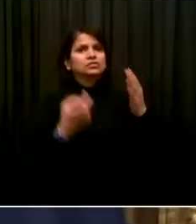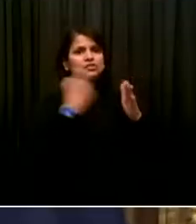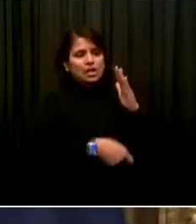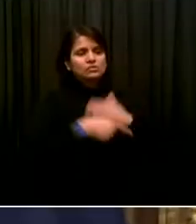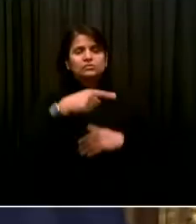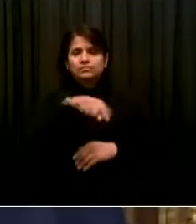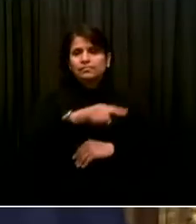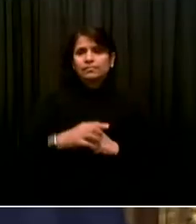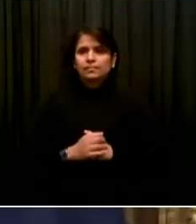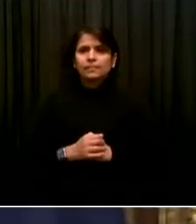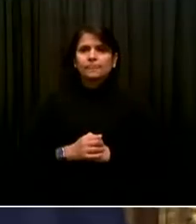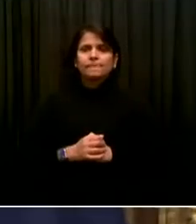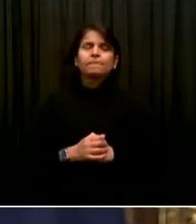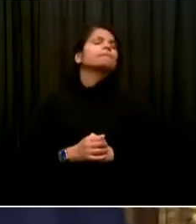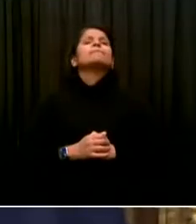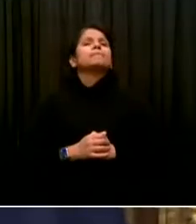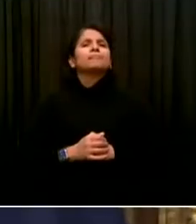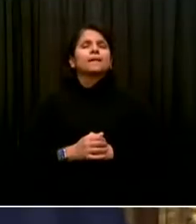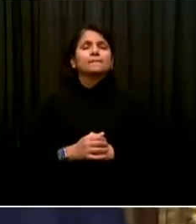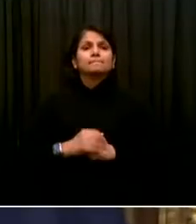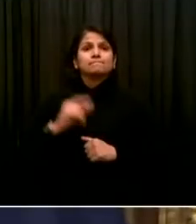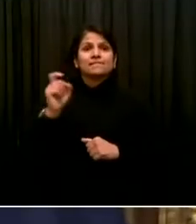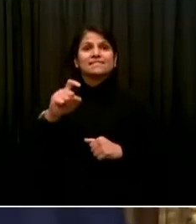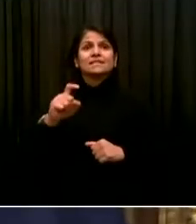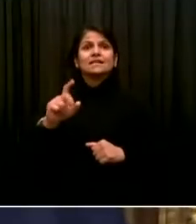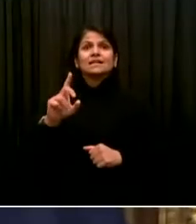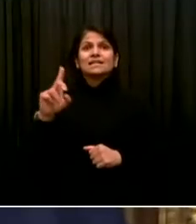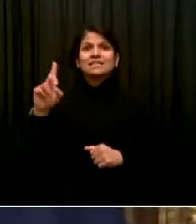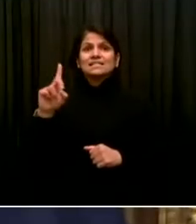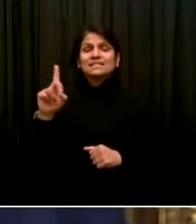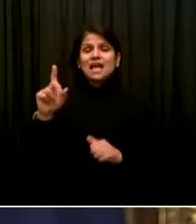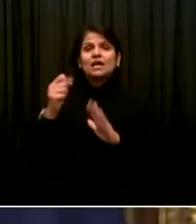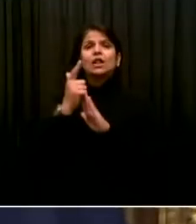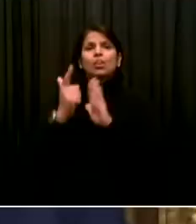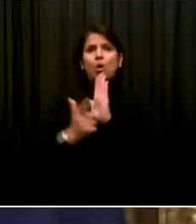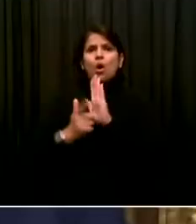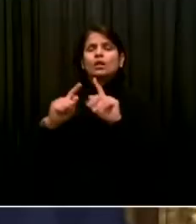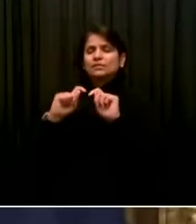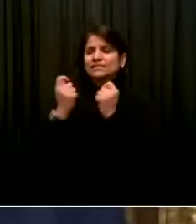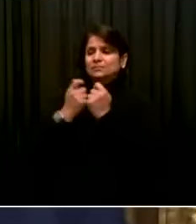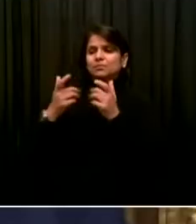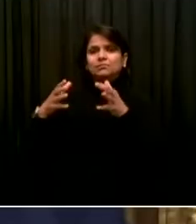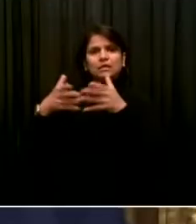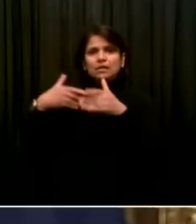FAMILY COURT. WE ALSO HAVE THE DISCOVERY PROECSS. WE MUST ALLOW DISTRICT ATTORNEYS TO